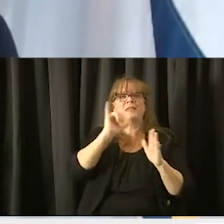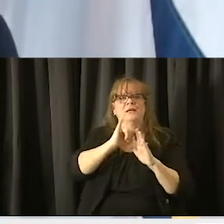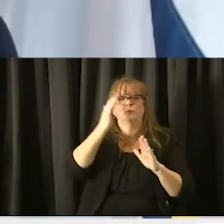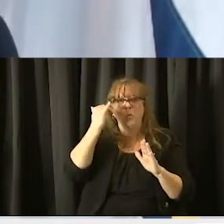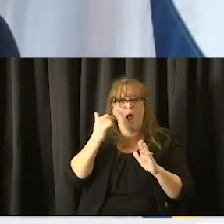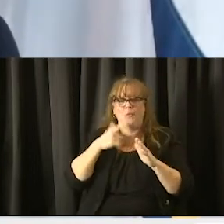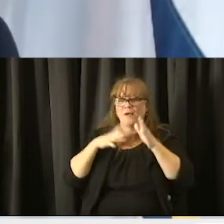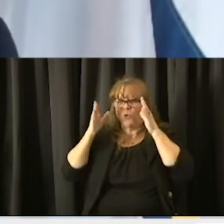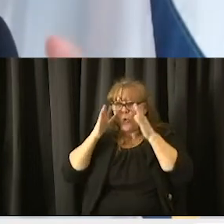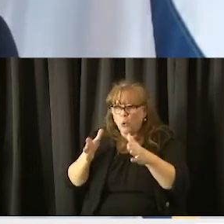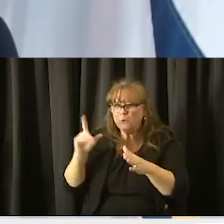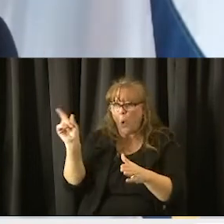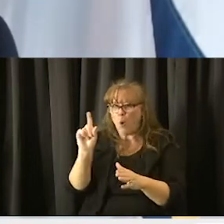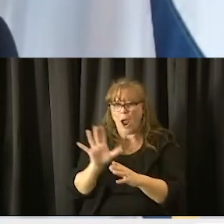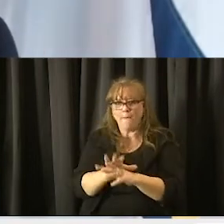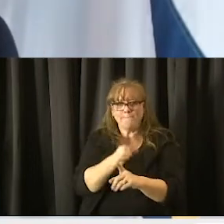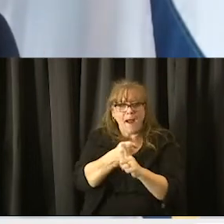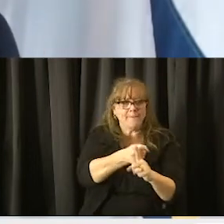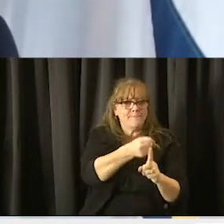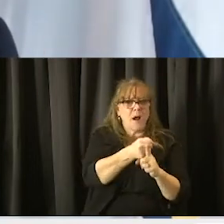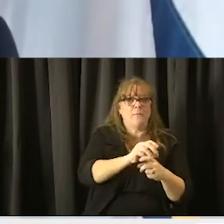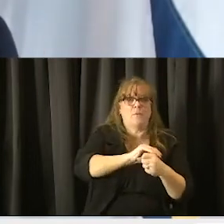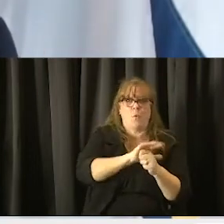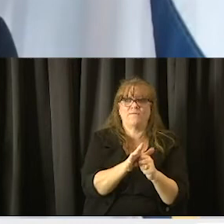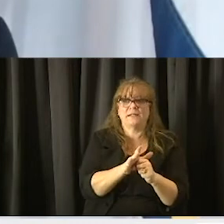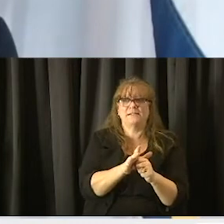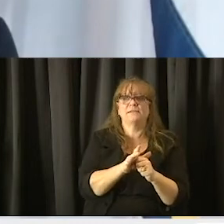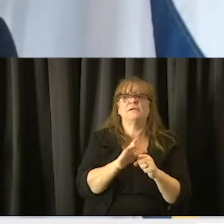but um certainly we wanted to focus our vaccine on where it could make the biggest difference